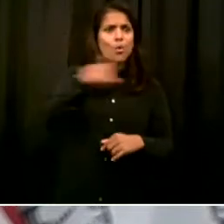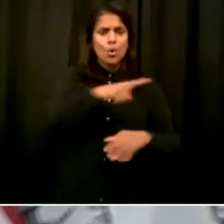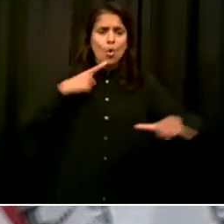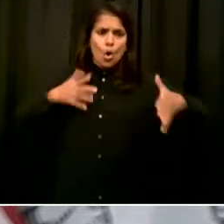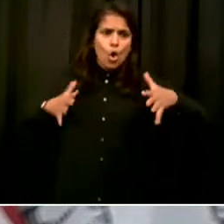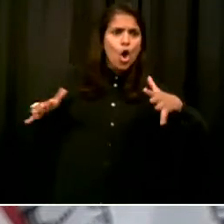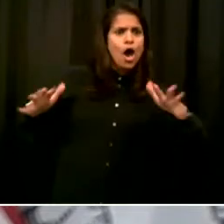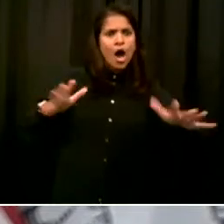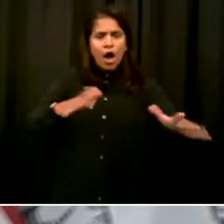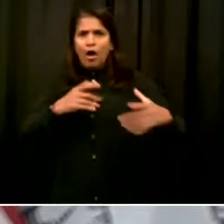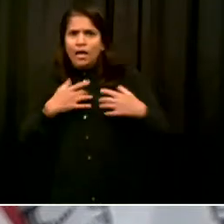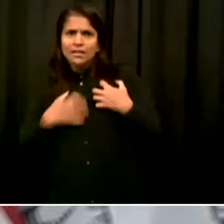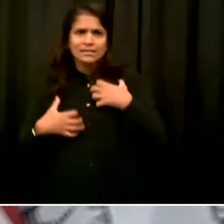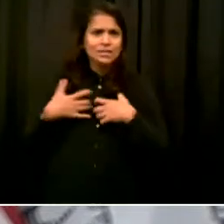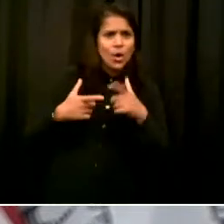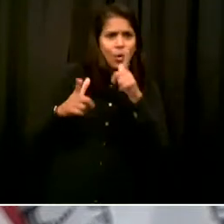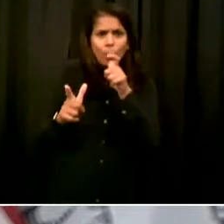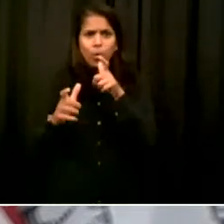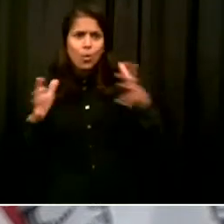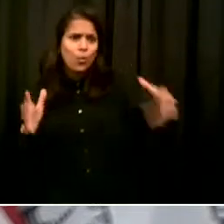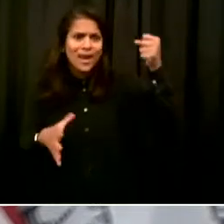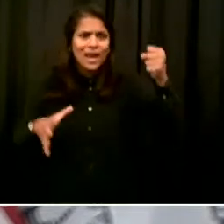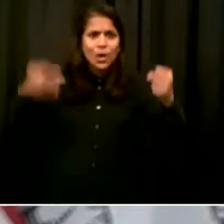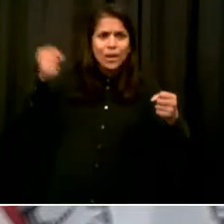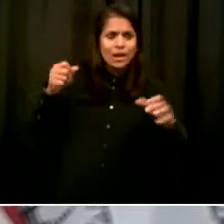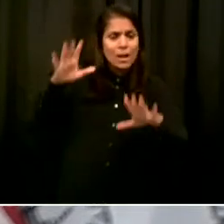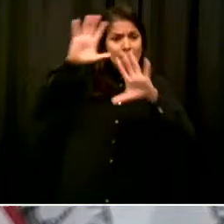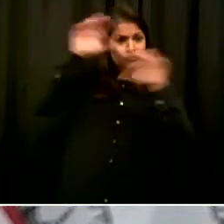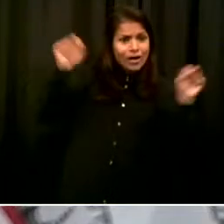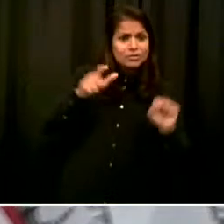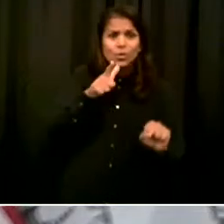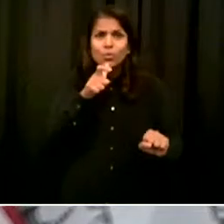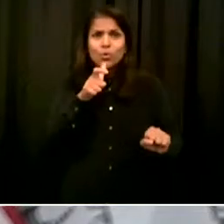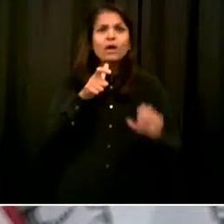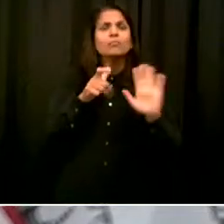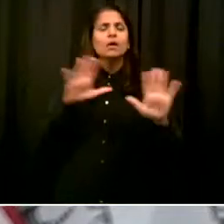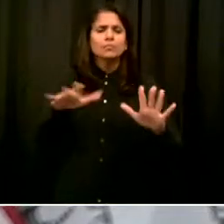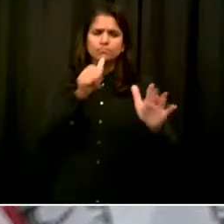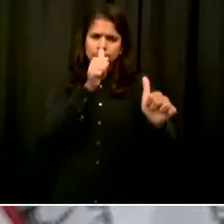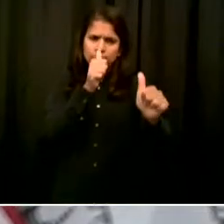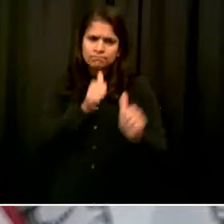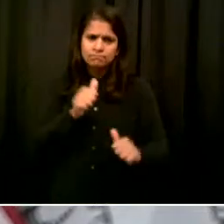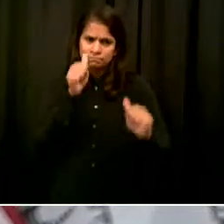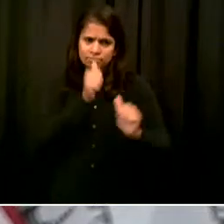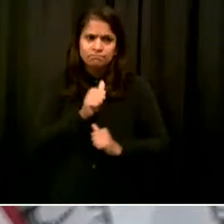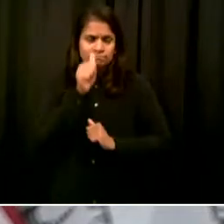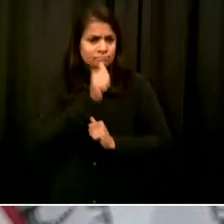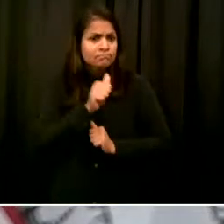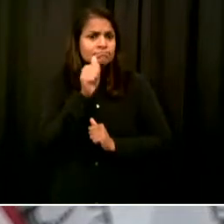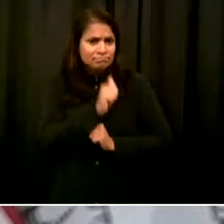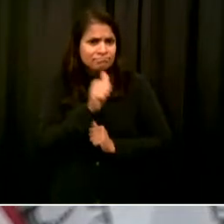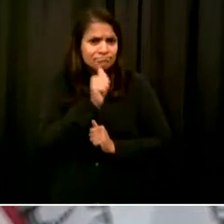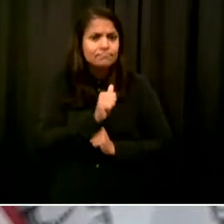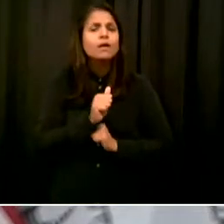. WE ALL ANXIOUSLY AWAIT THE VOTE COUNT, BUT LET'S BE PROUD THE PEOPLE GOT OUT AND VOTED